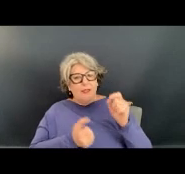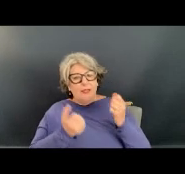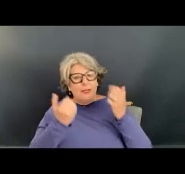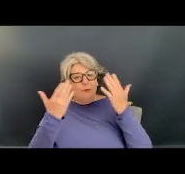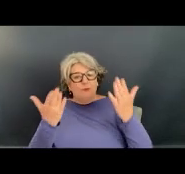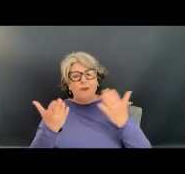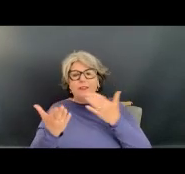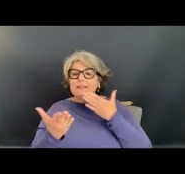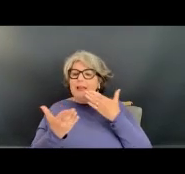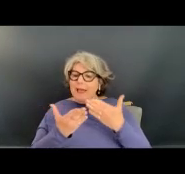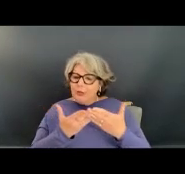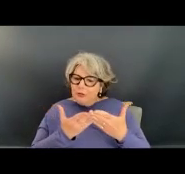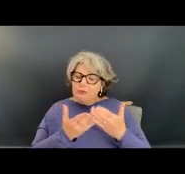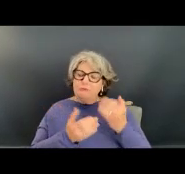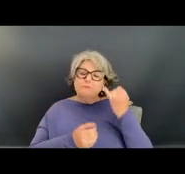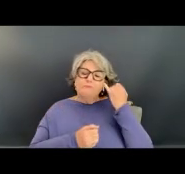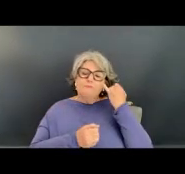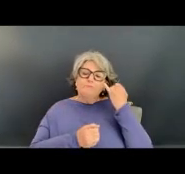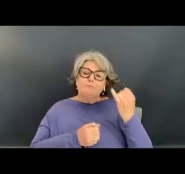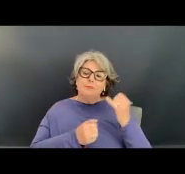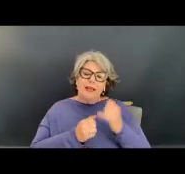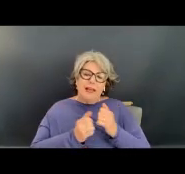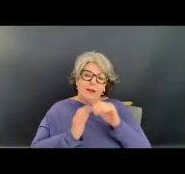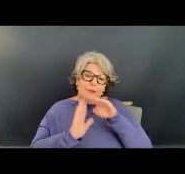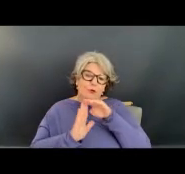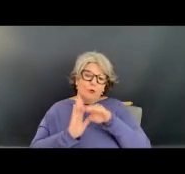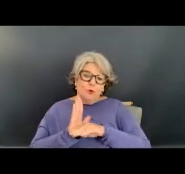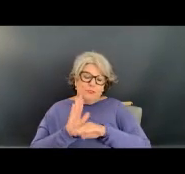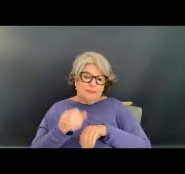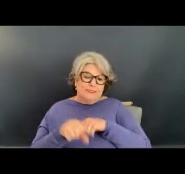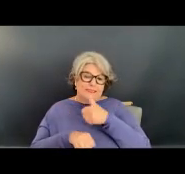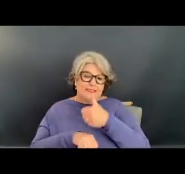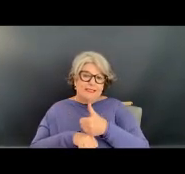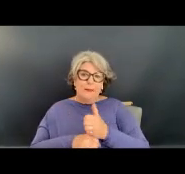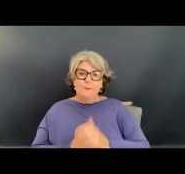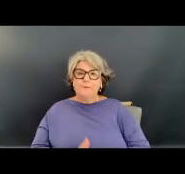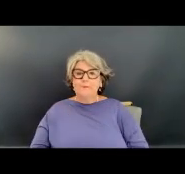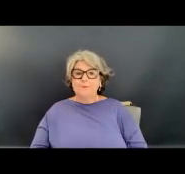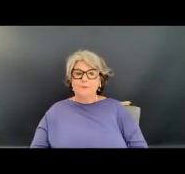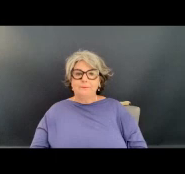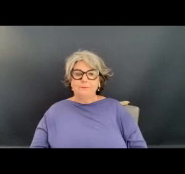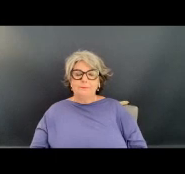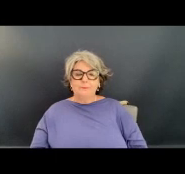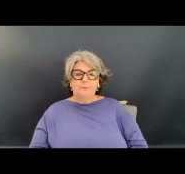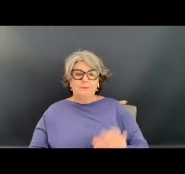a good idea of kind of how the course is designed and what the student experience is. So if you could go ahead and click on that video.